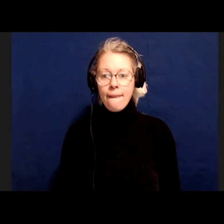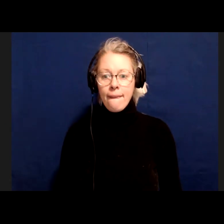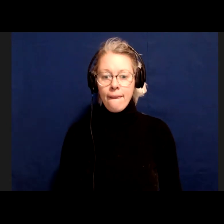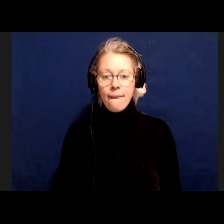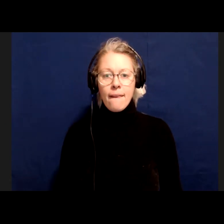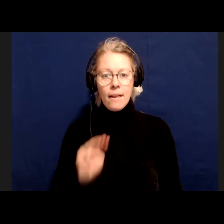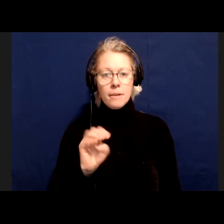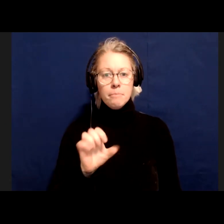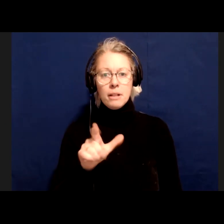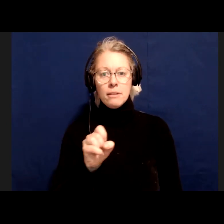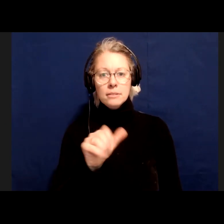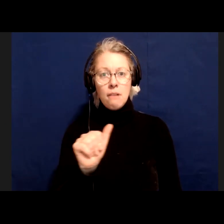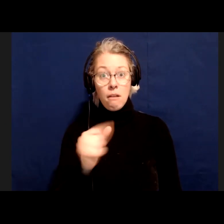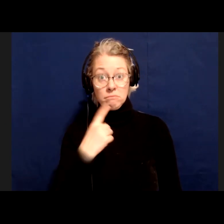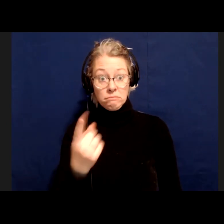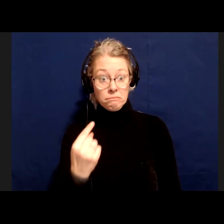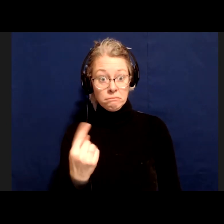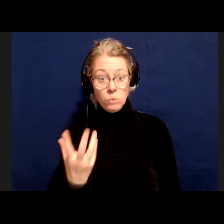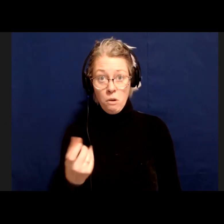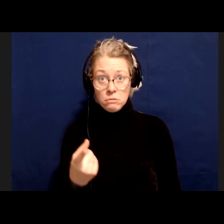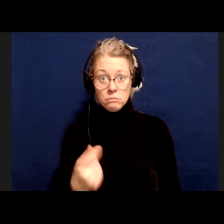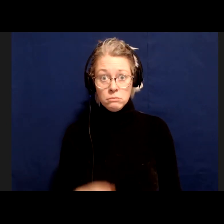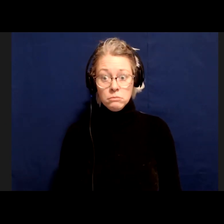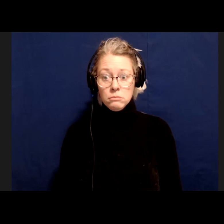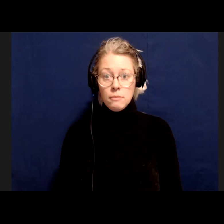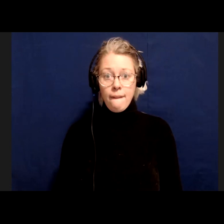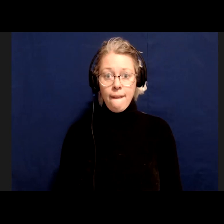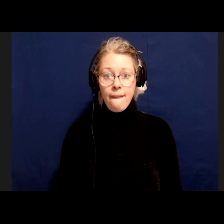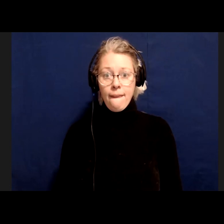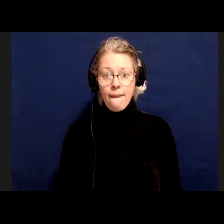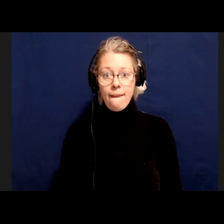you want to take that on or just address it specifically on the website?